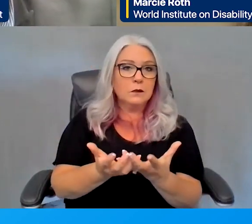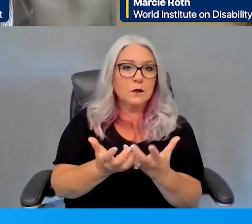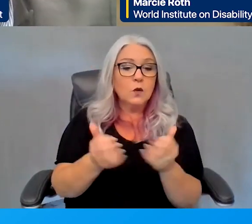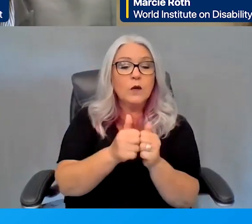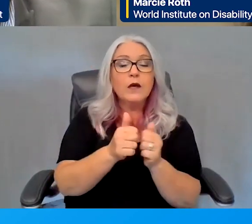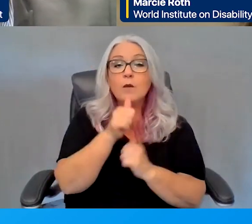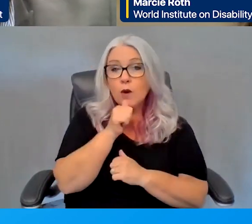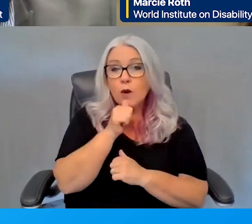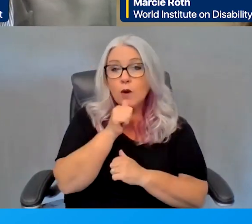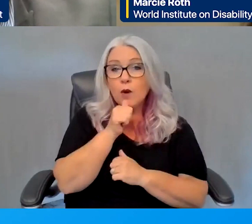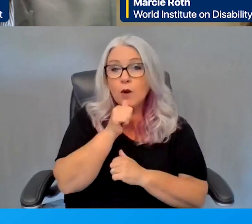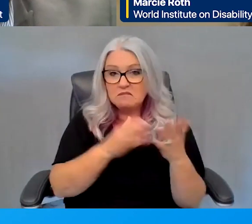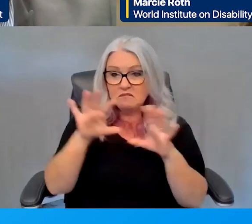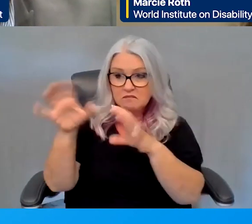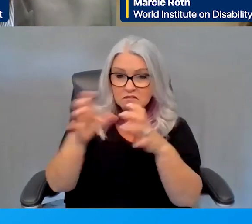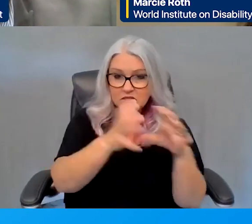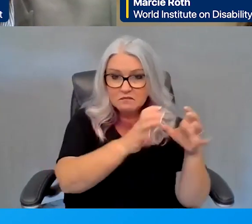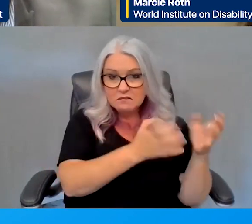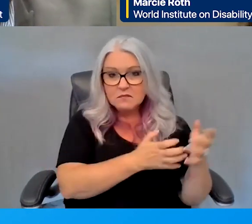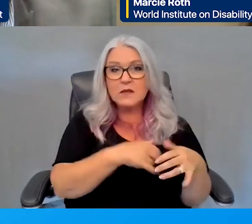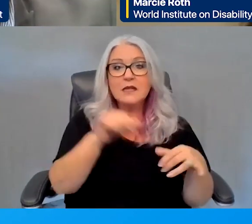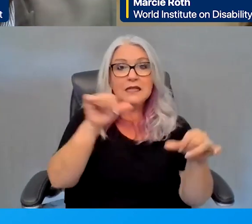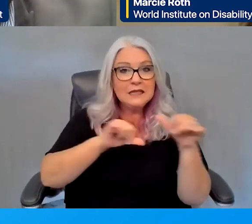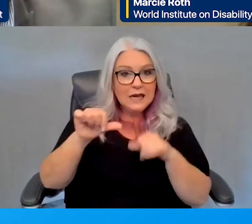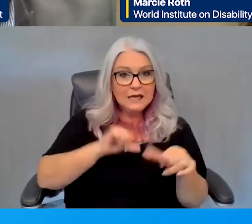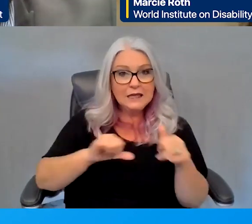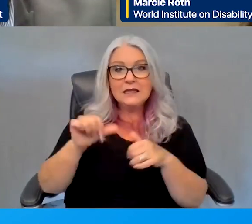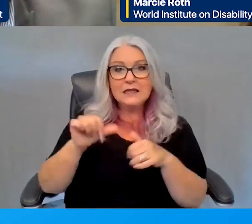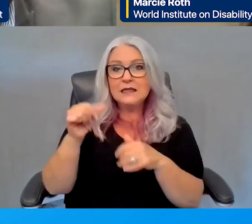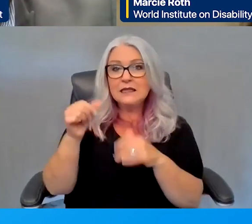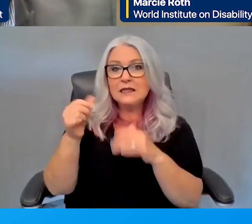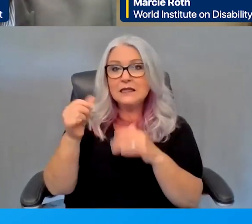sector, with science and technology, with higher